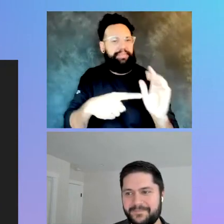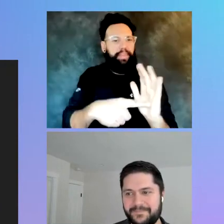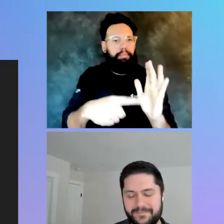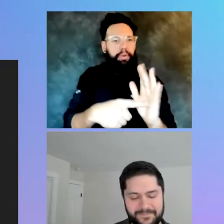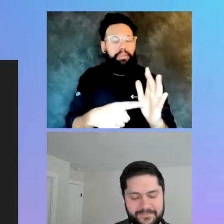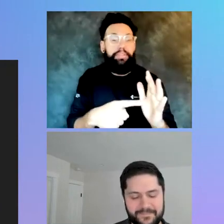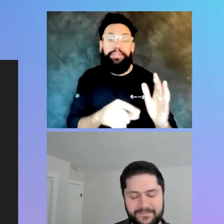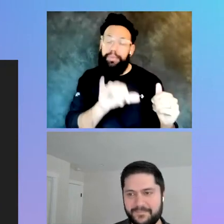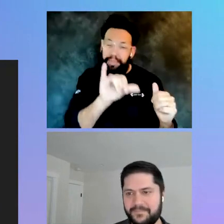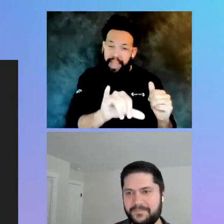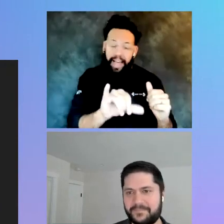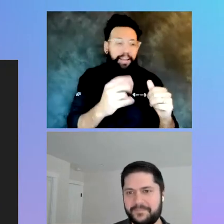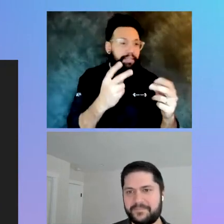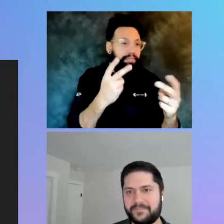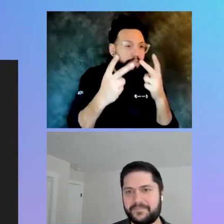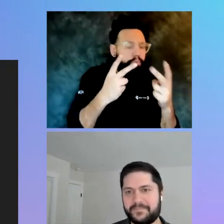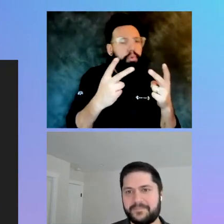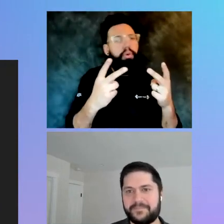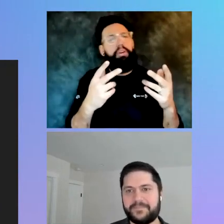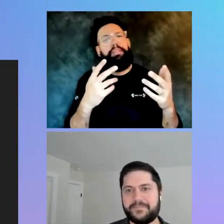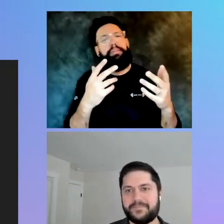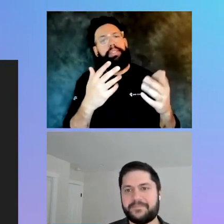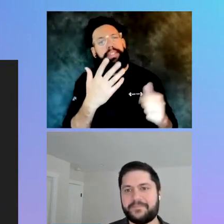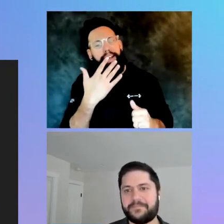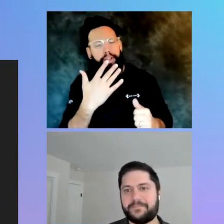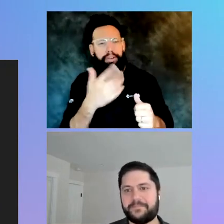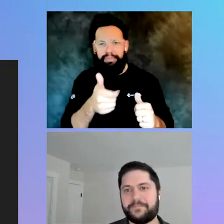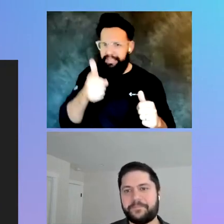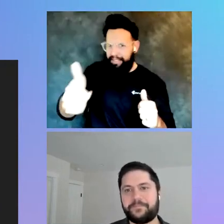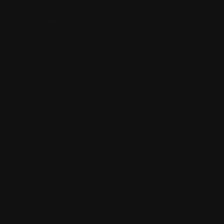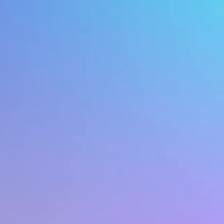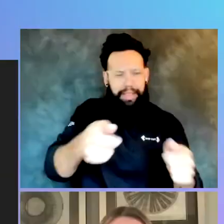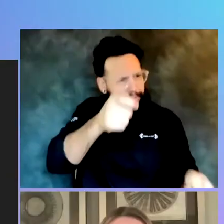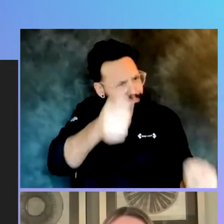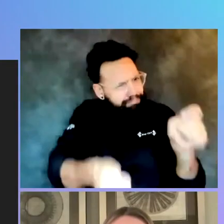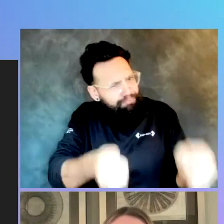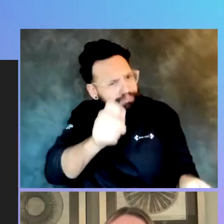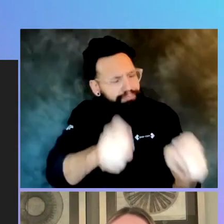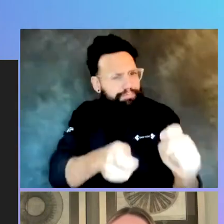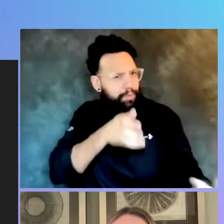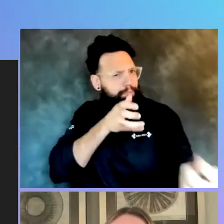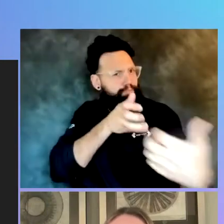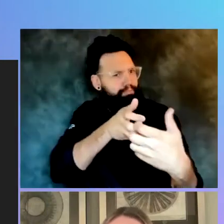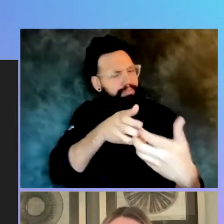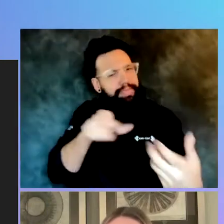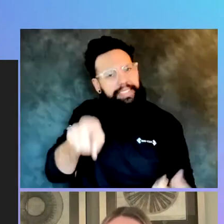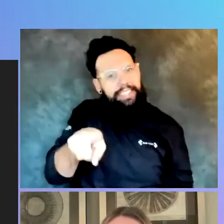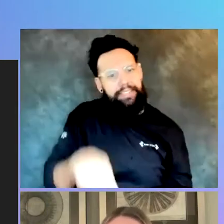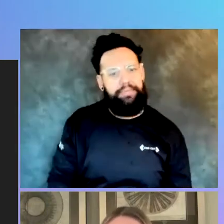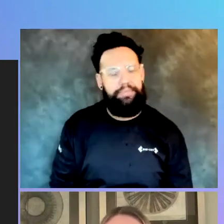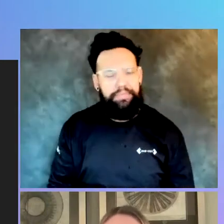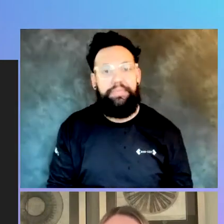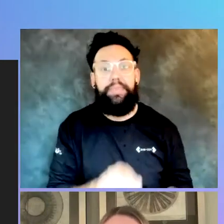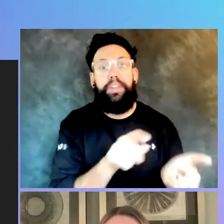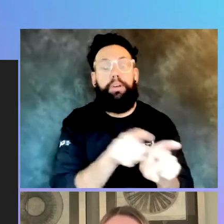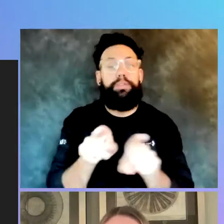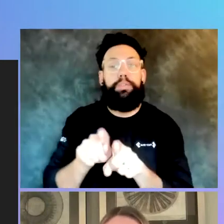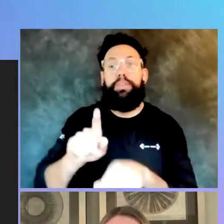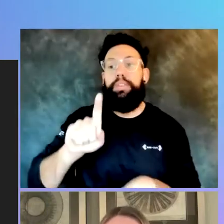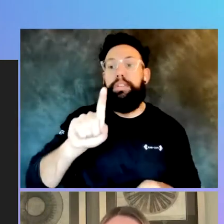adjust those things on your own, on your own machine. The other thing you can do is that you can